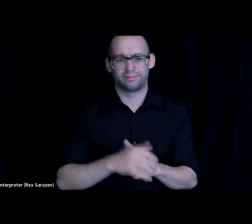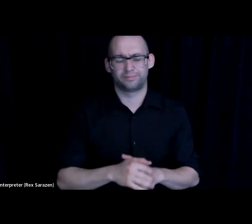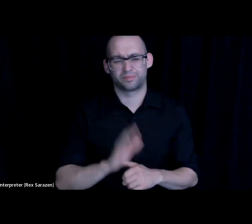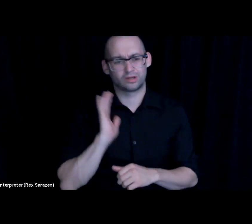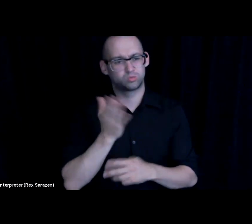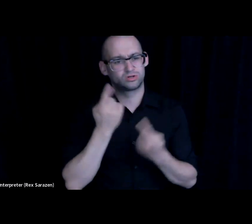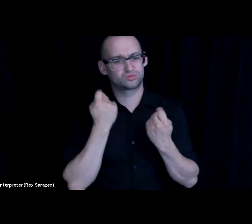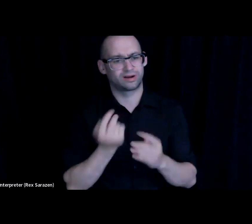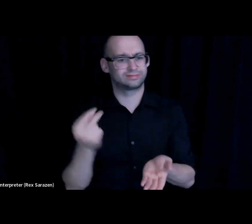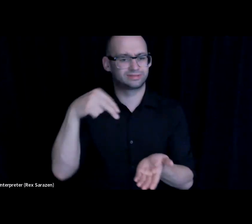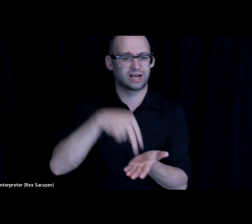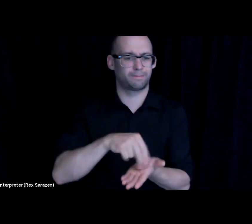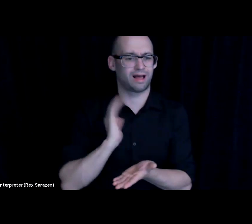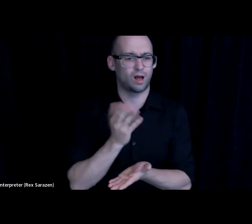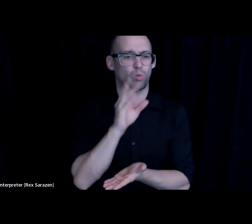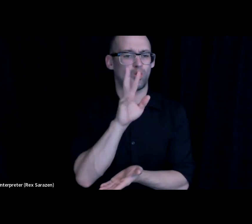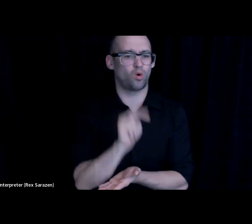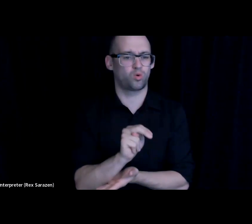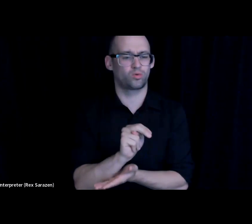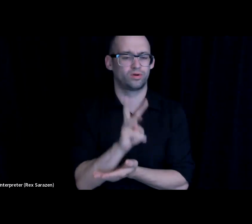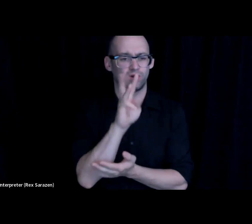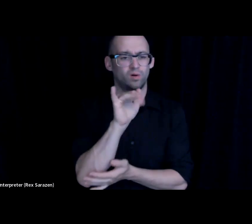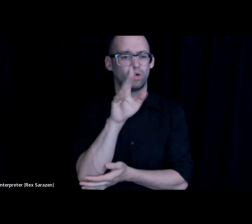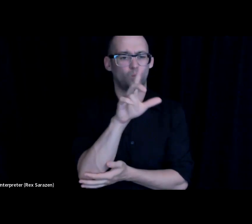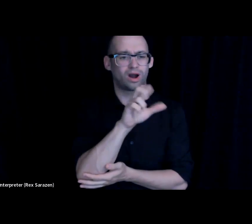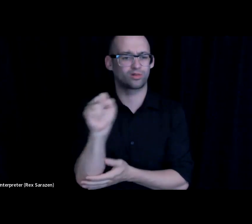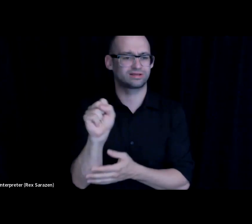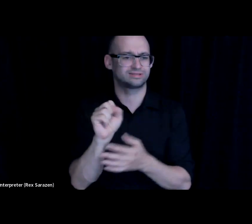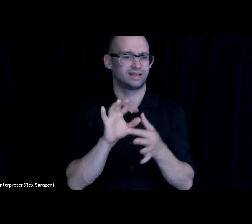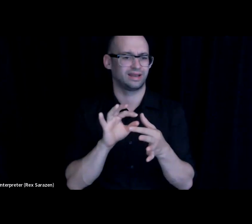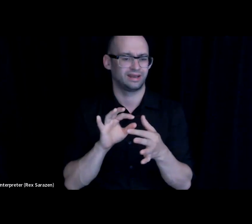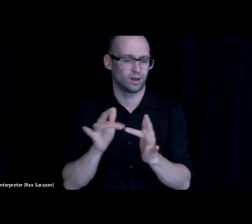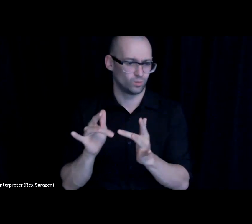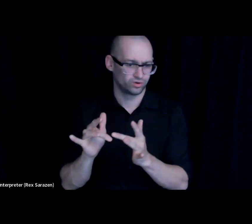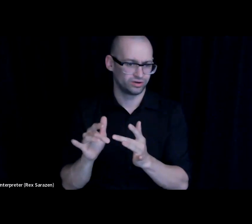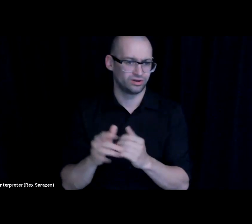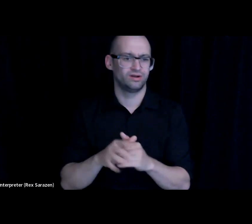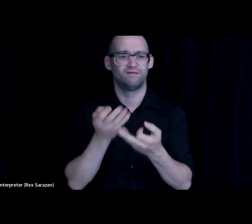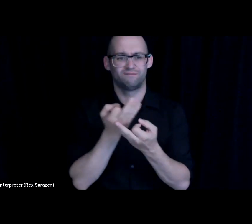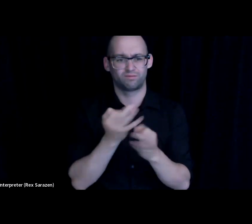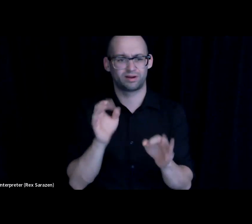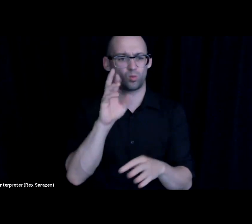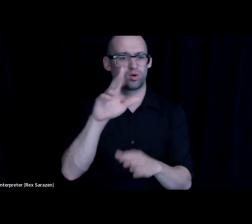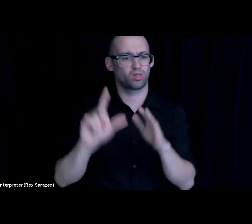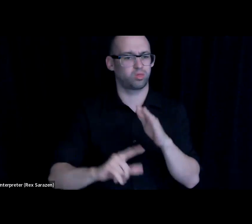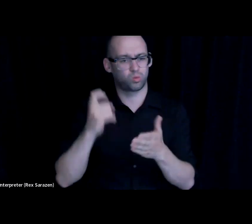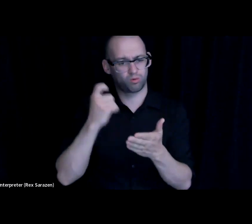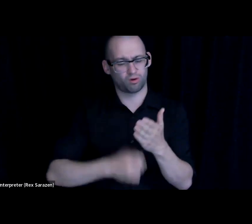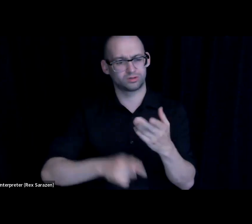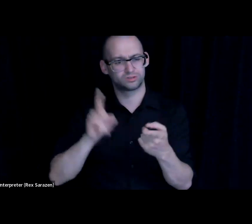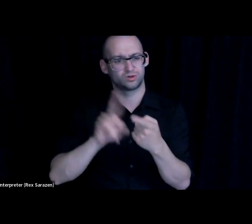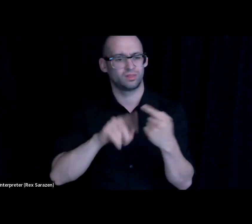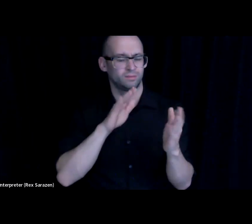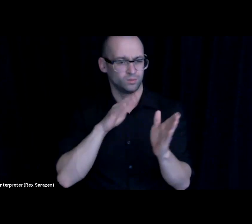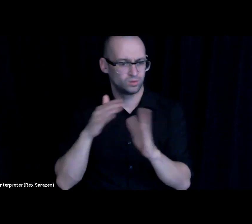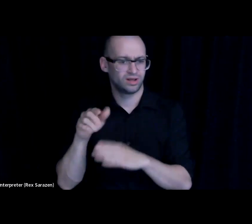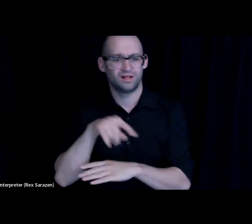own broadband, to the home, free or low cost to our communities. Those programs are being